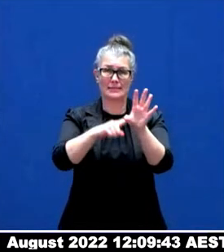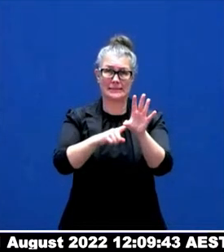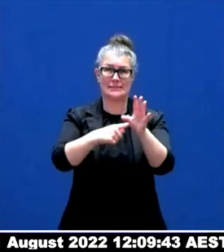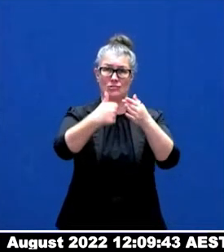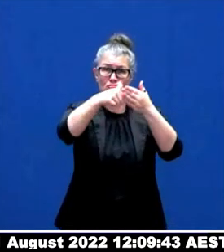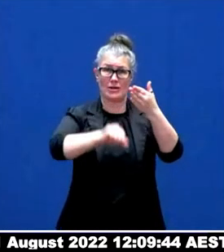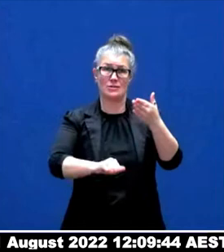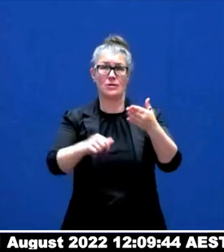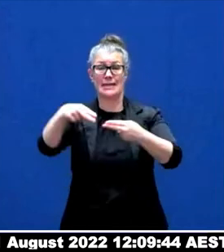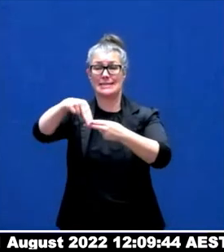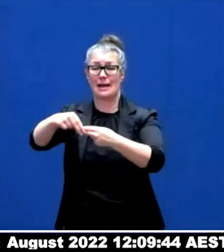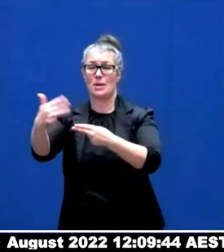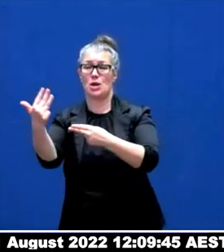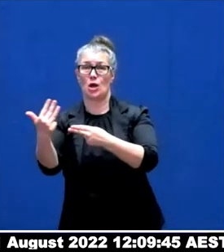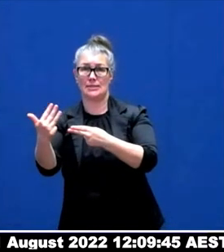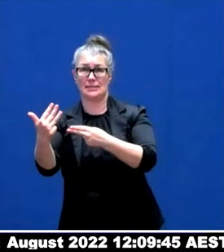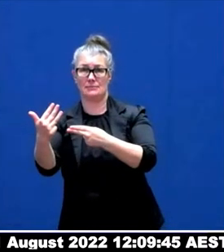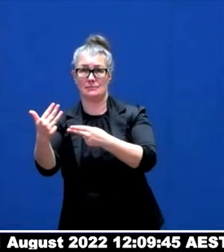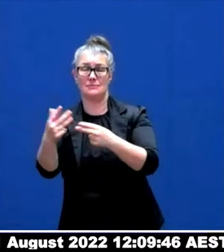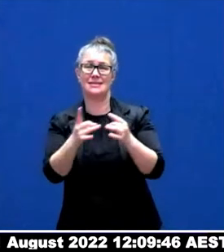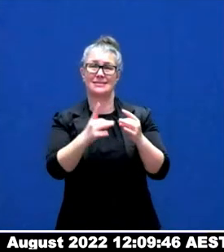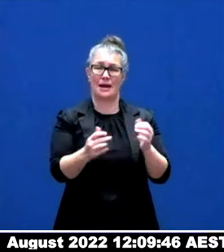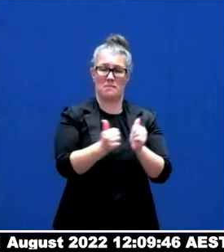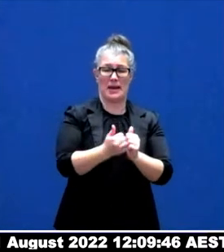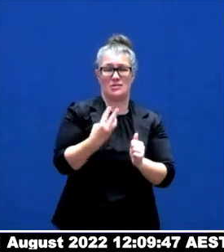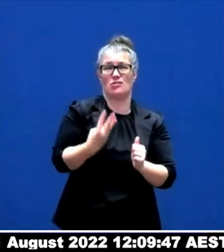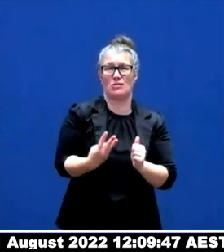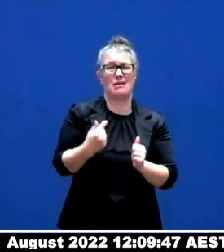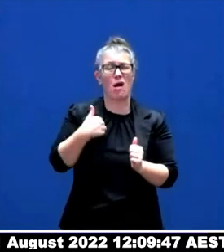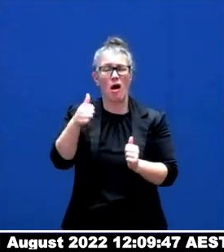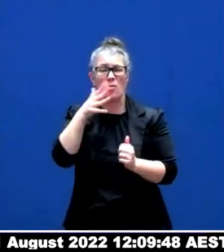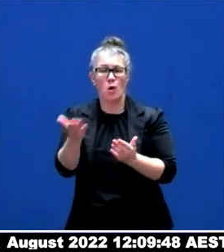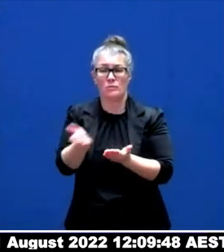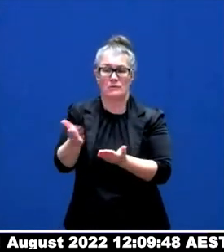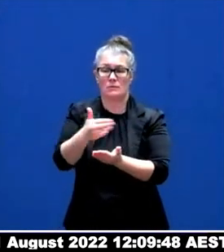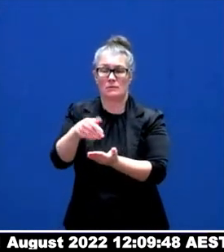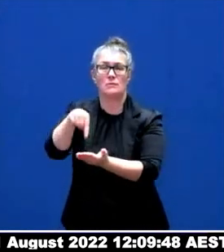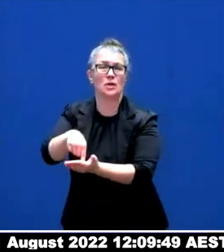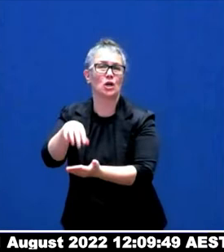starting at page three in that bundle. I won't take you to that, Ms Dendle, just given time.